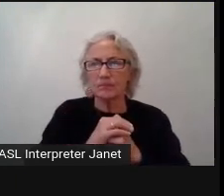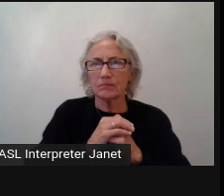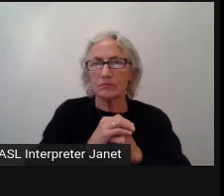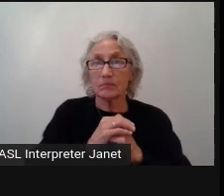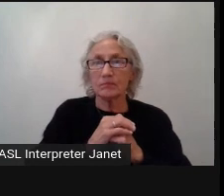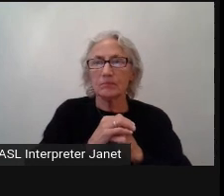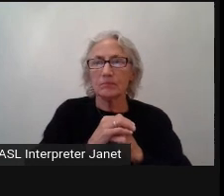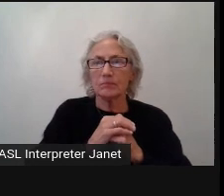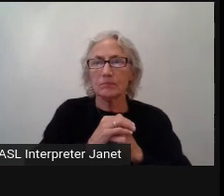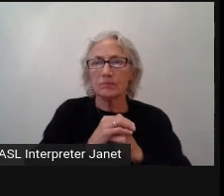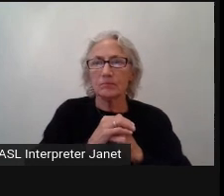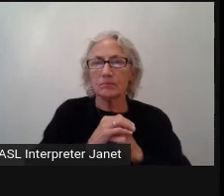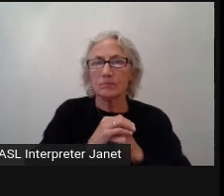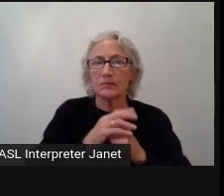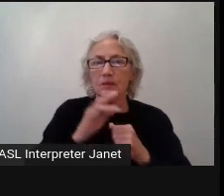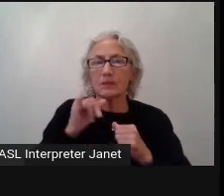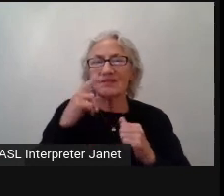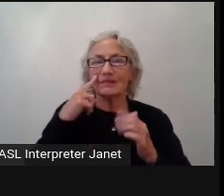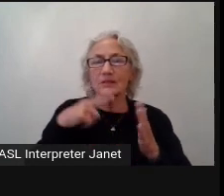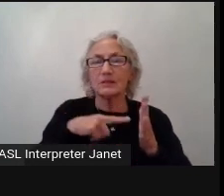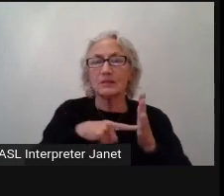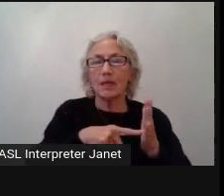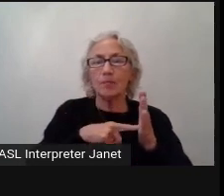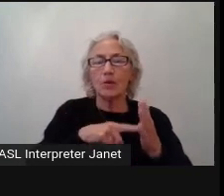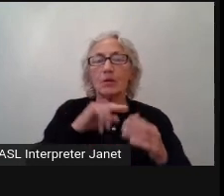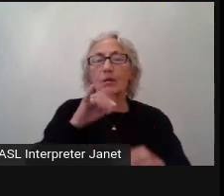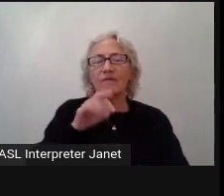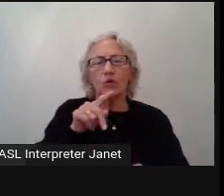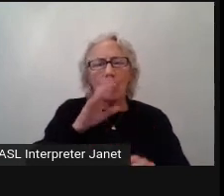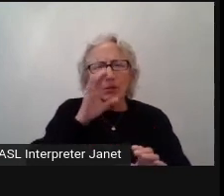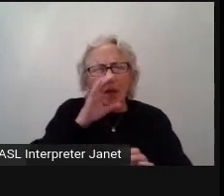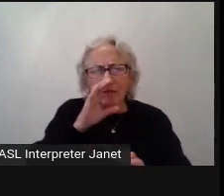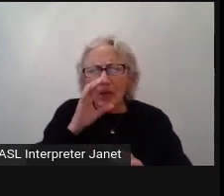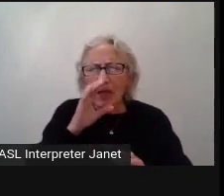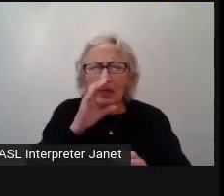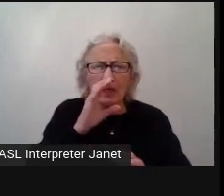When you are navigating a Joomla 4 website